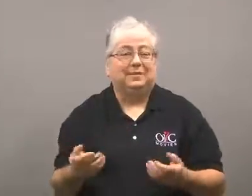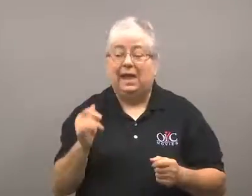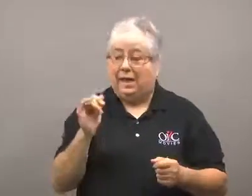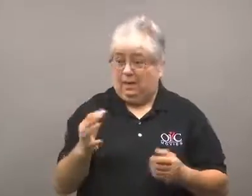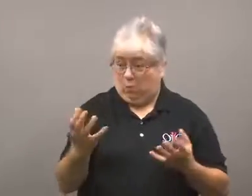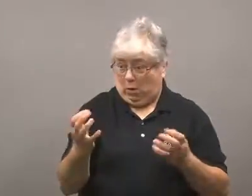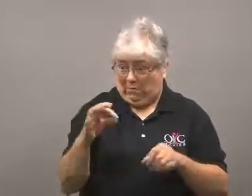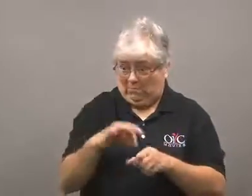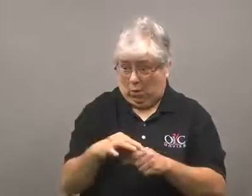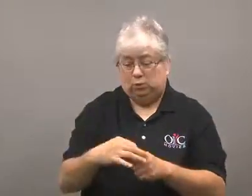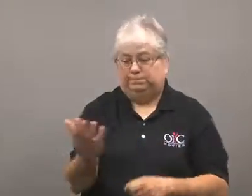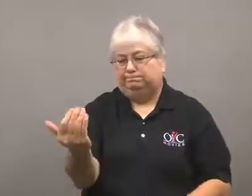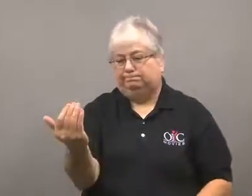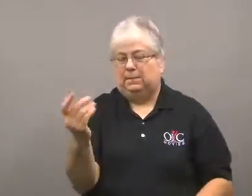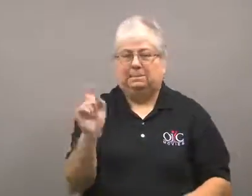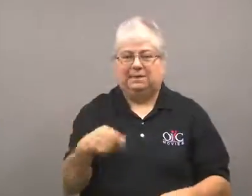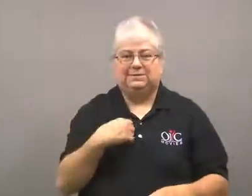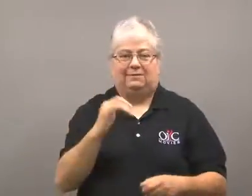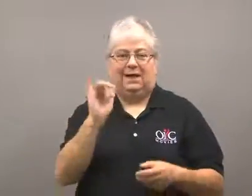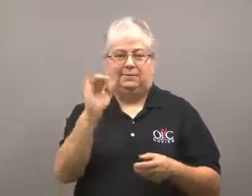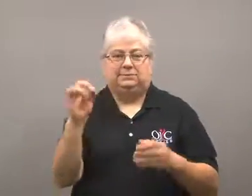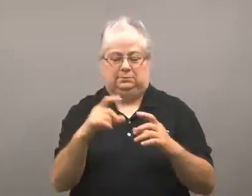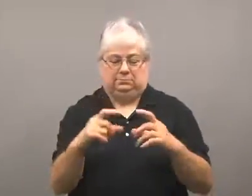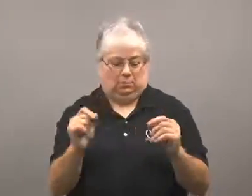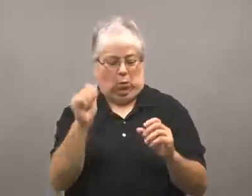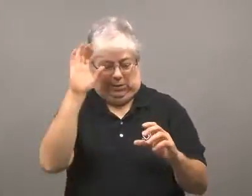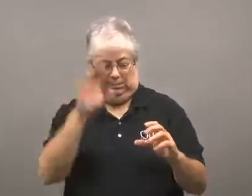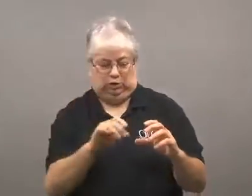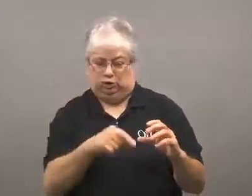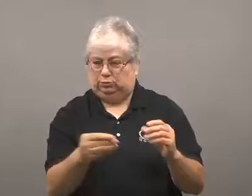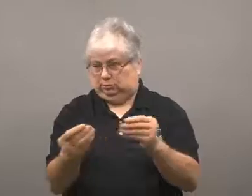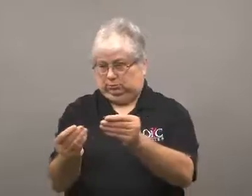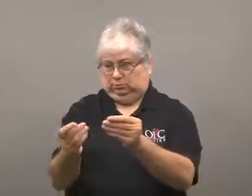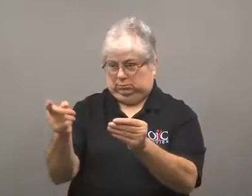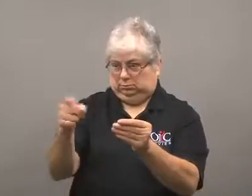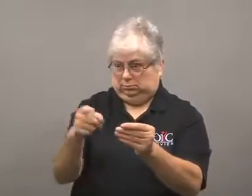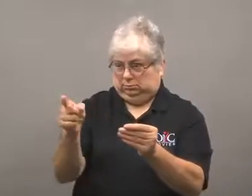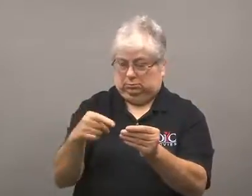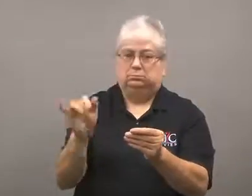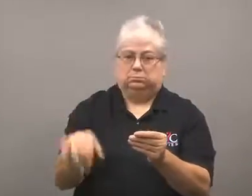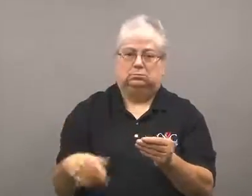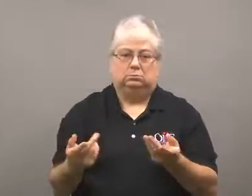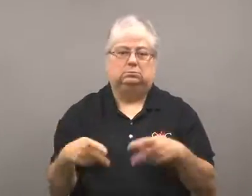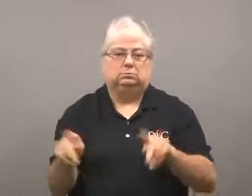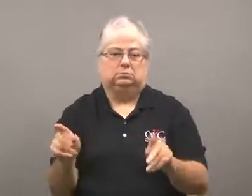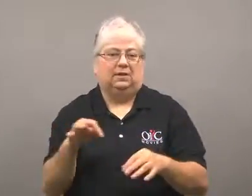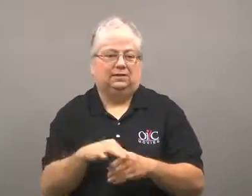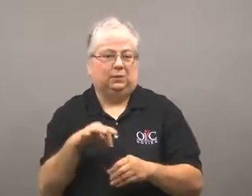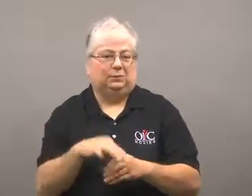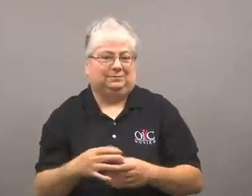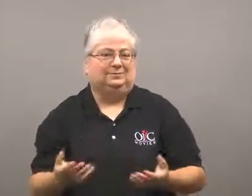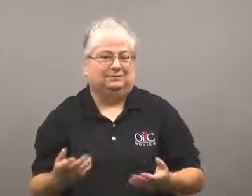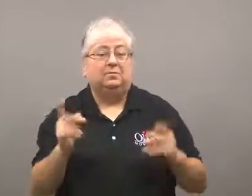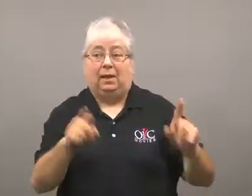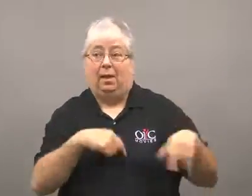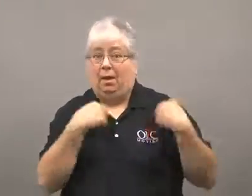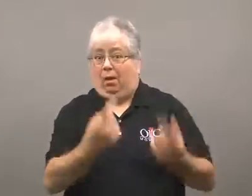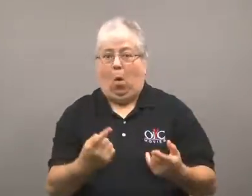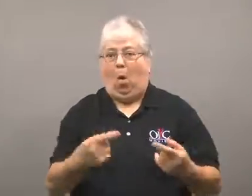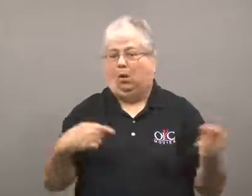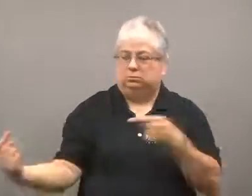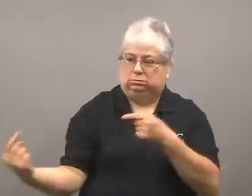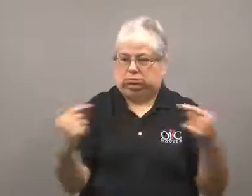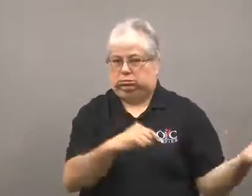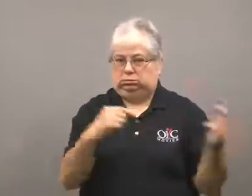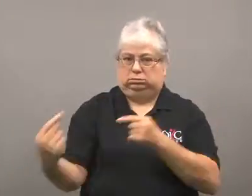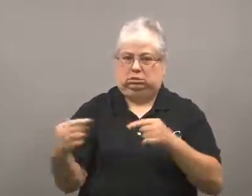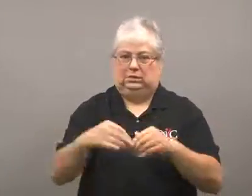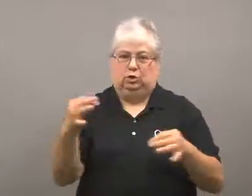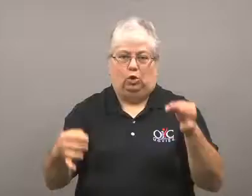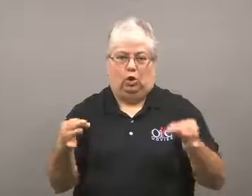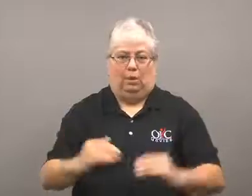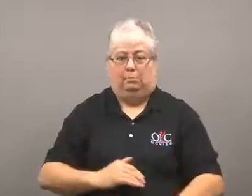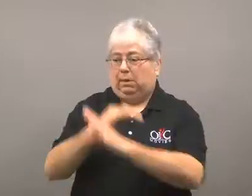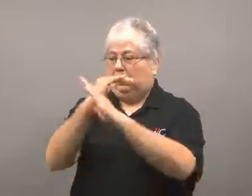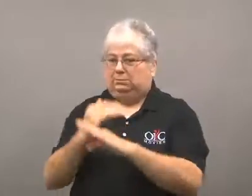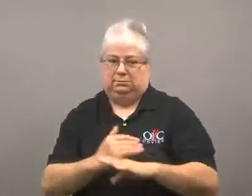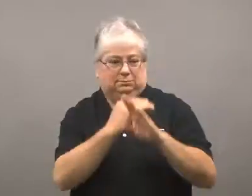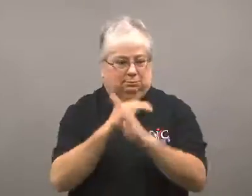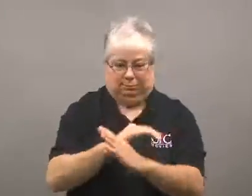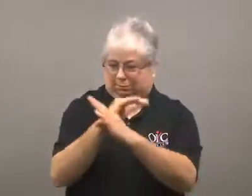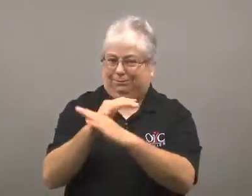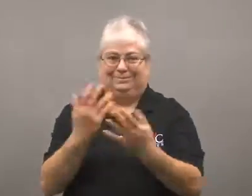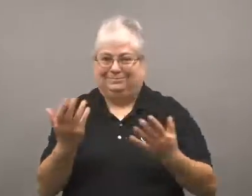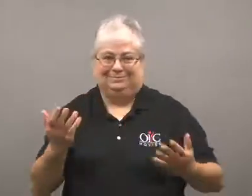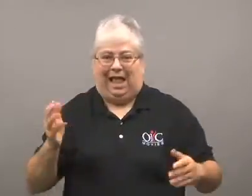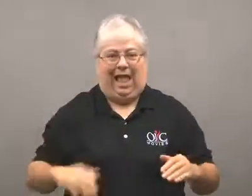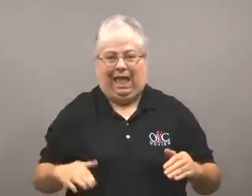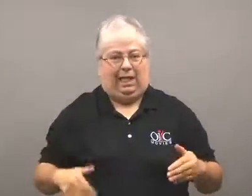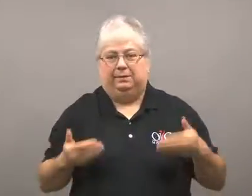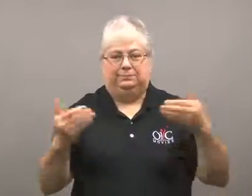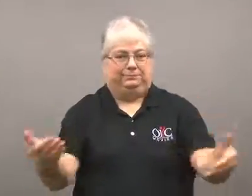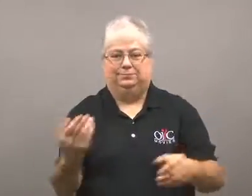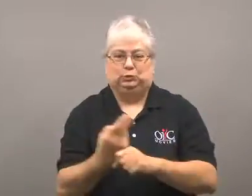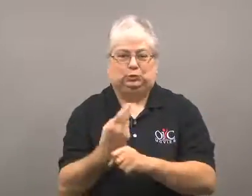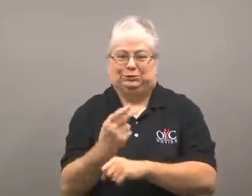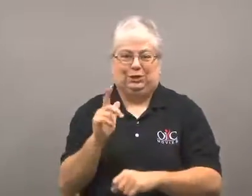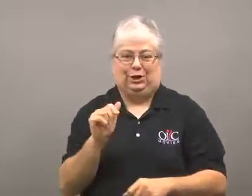Voters were required to have picture ID in order to vote.